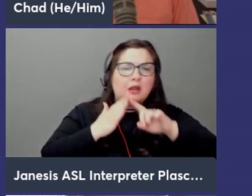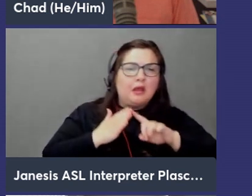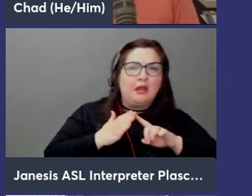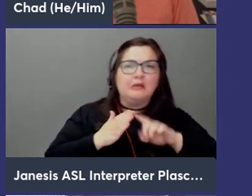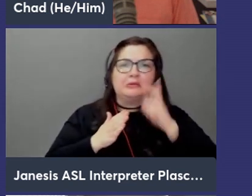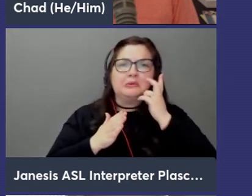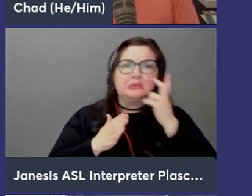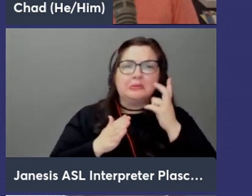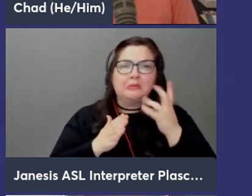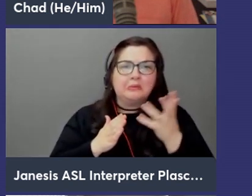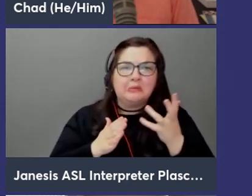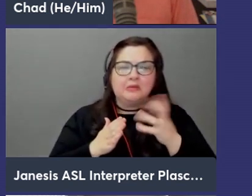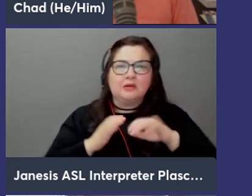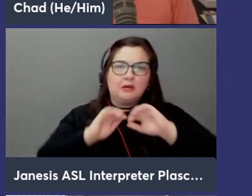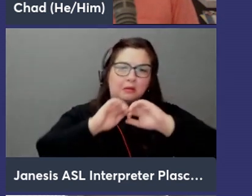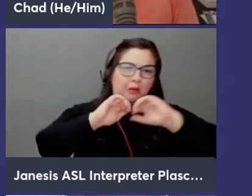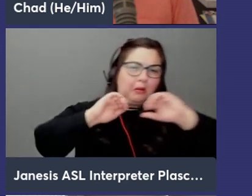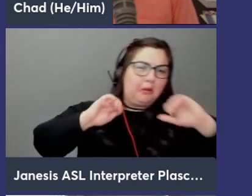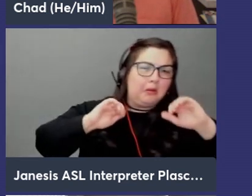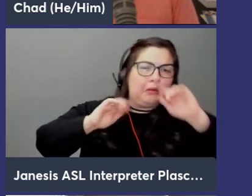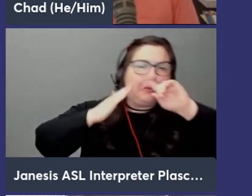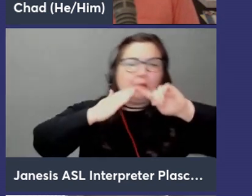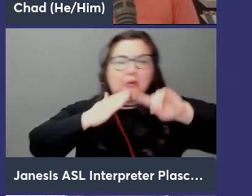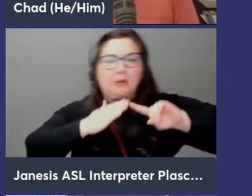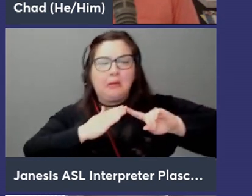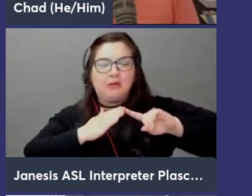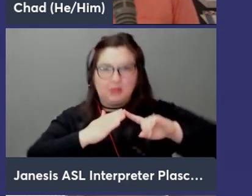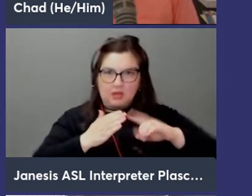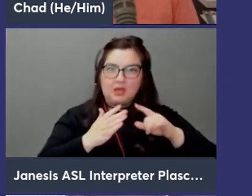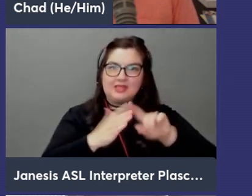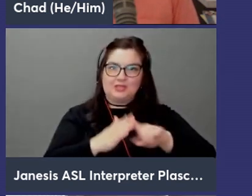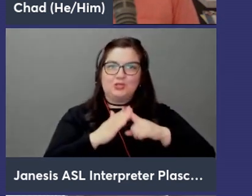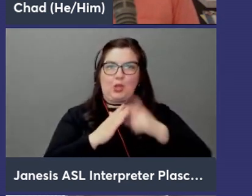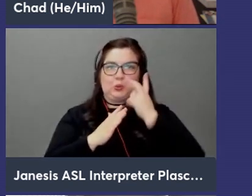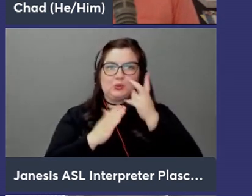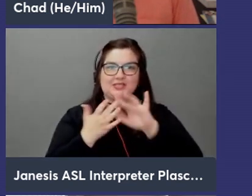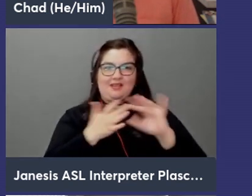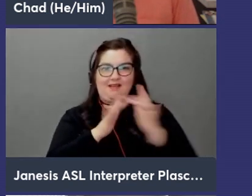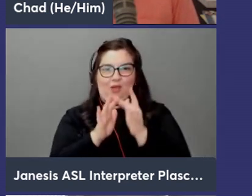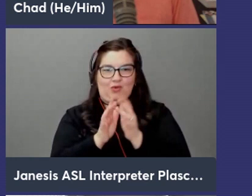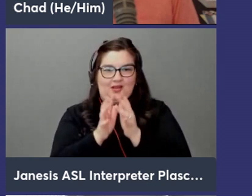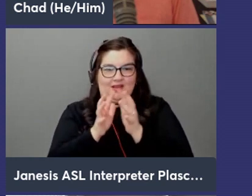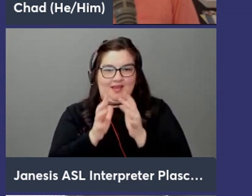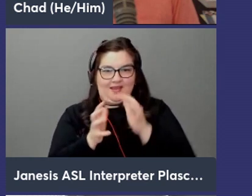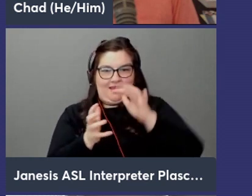As we see, we're building out this network of items, and if we look at the way